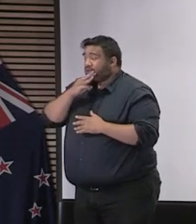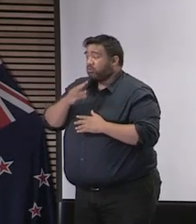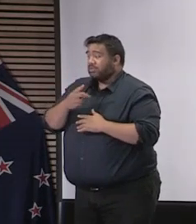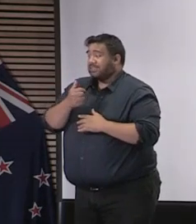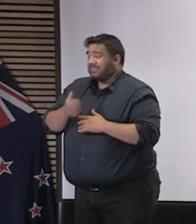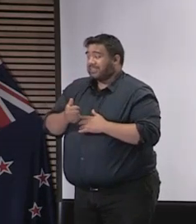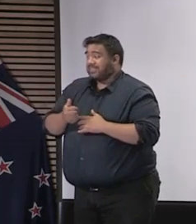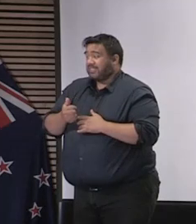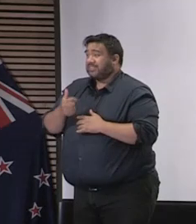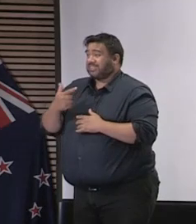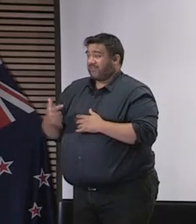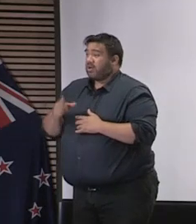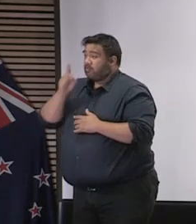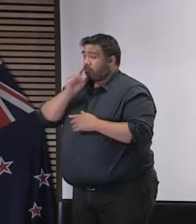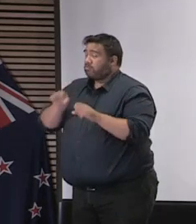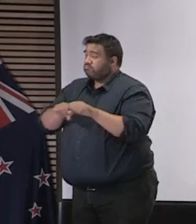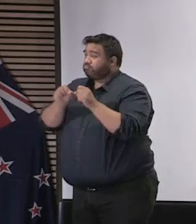Emergency Management or Health